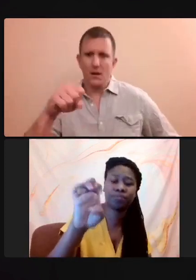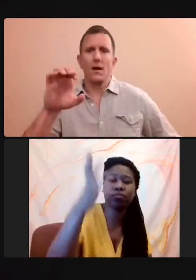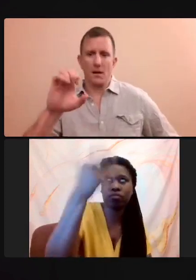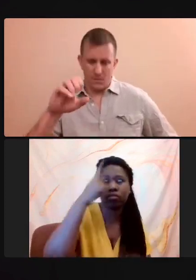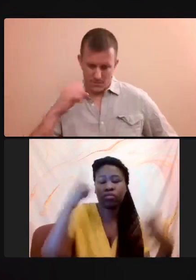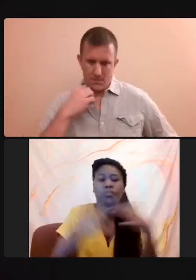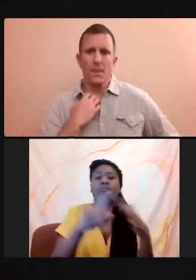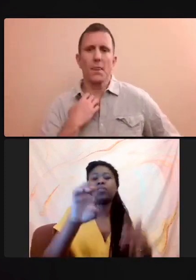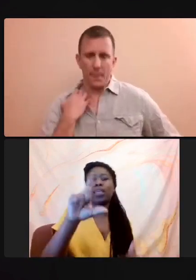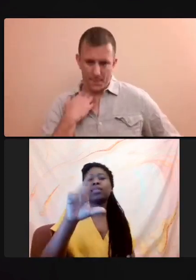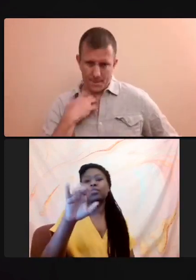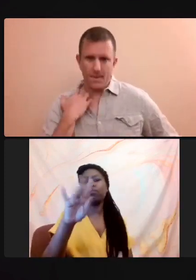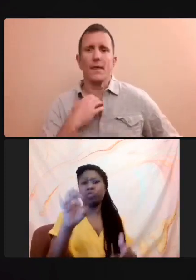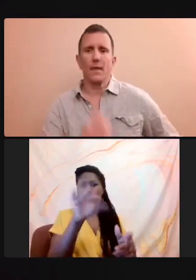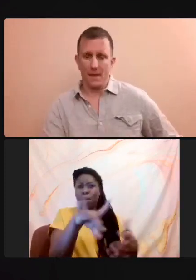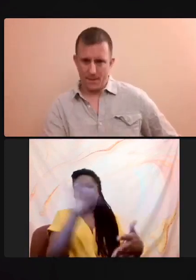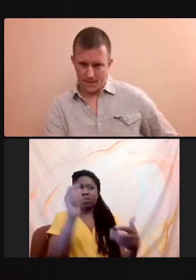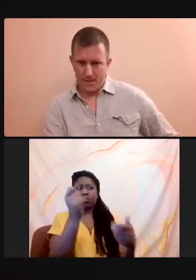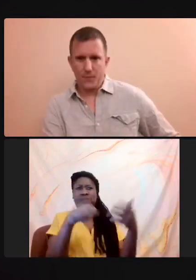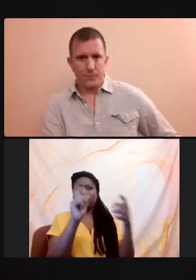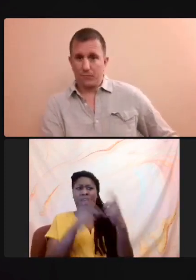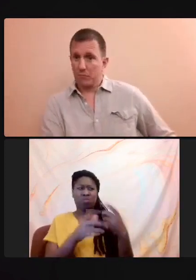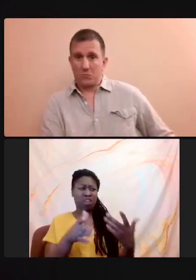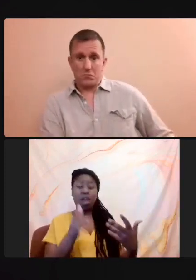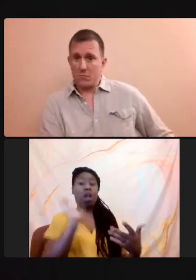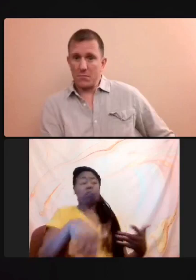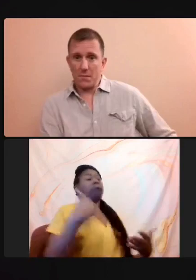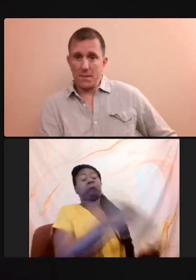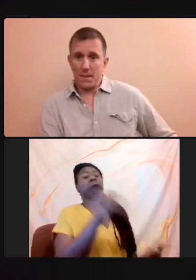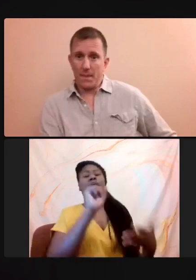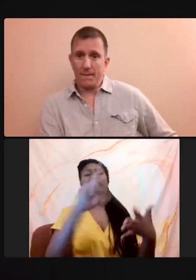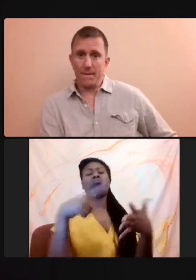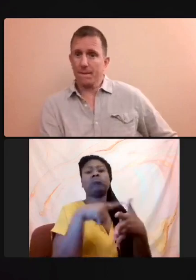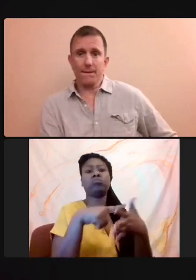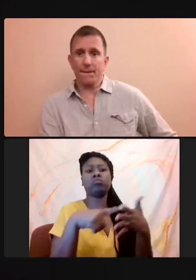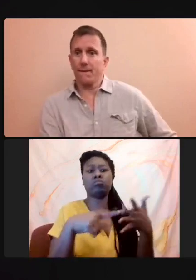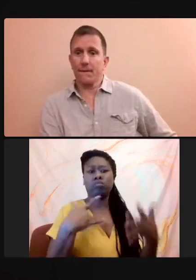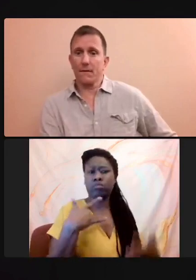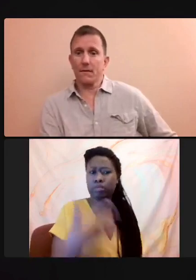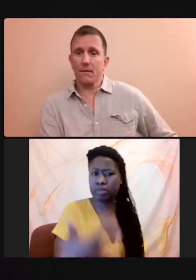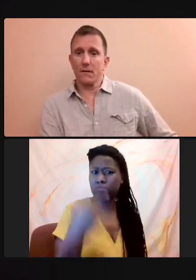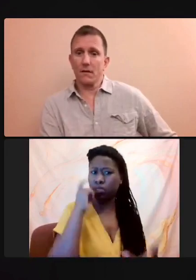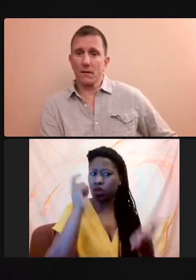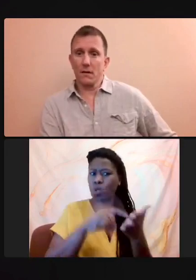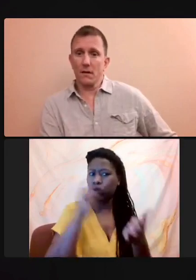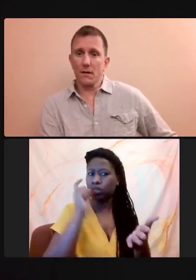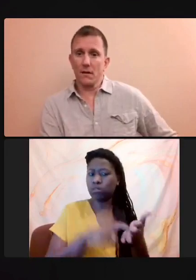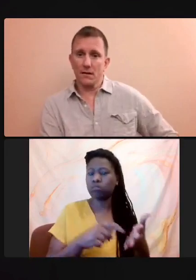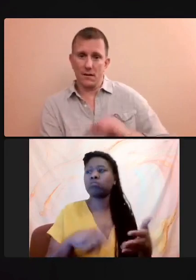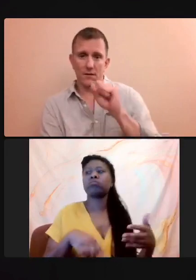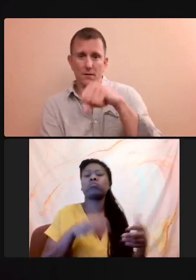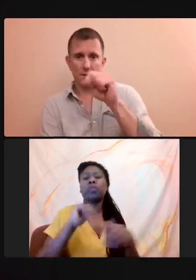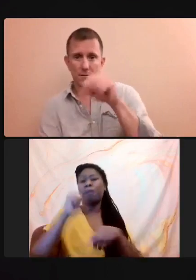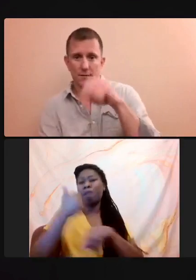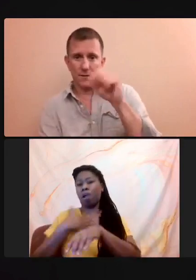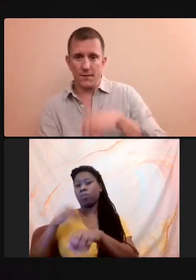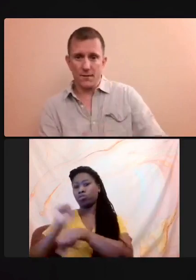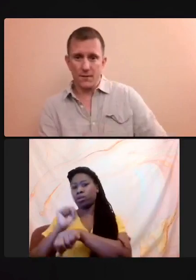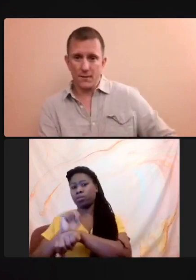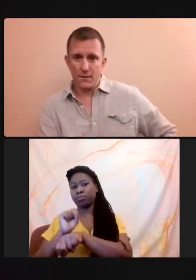This person is saying that you noticed that many folks deaf and hearing tend to be confused between. The difference between ASL courses and ITP courses.